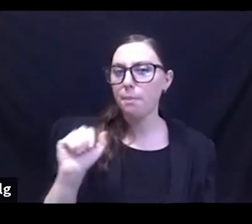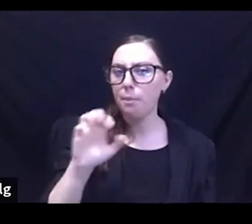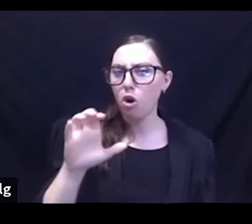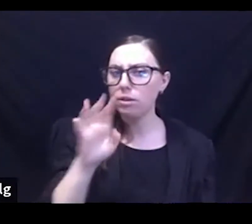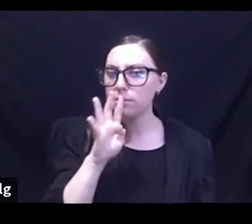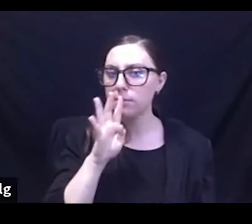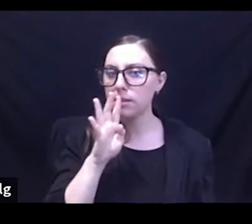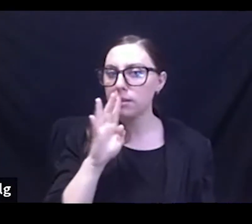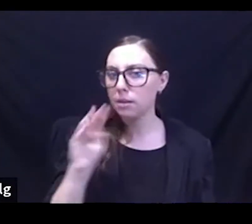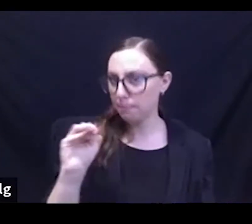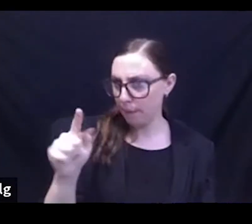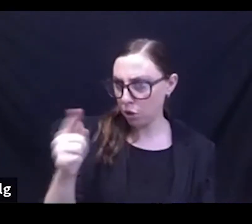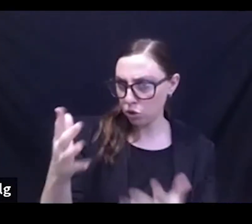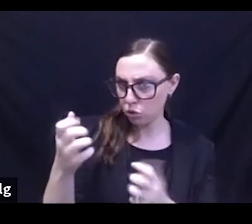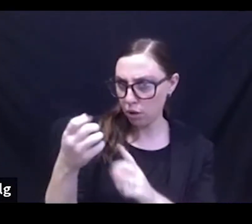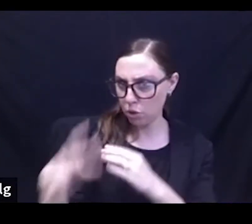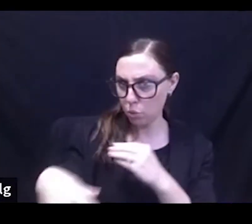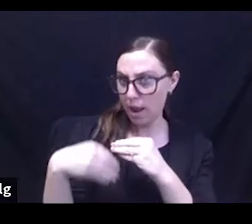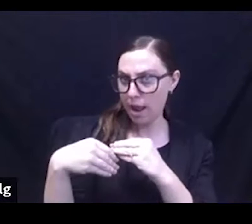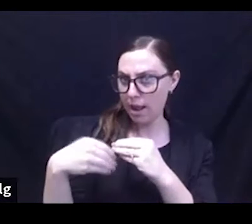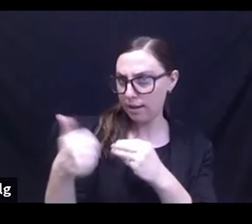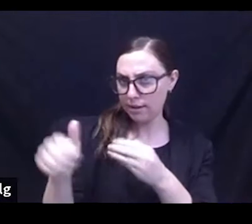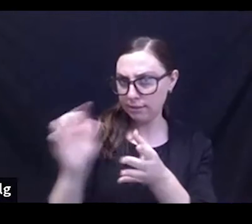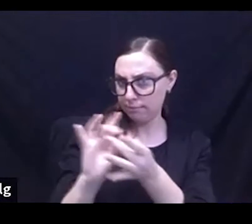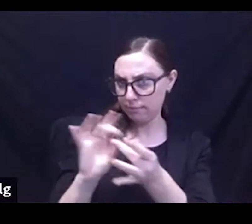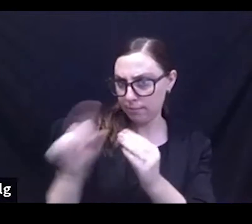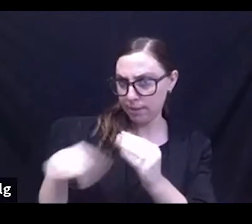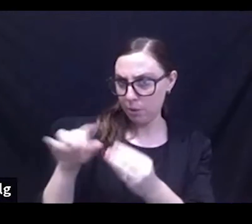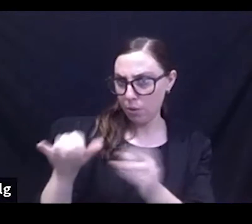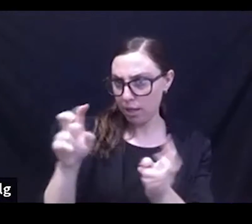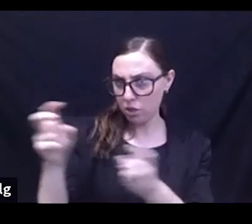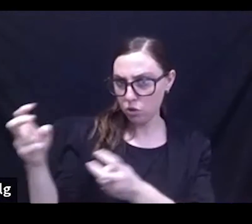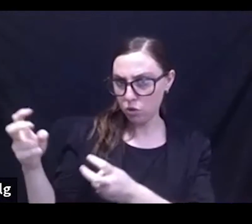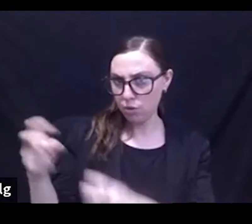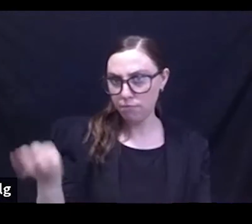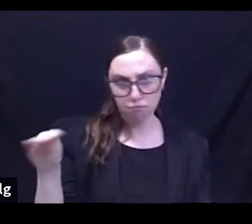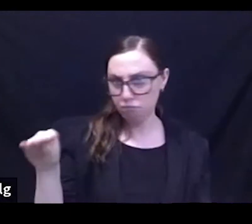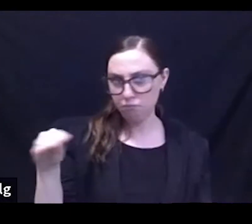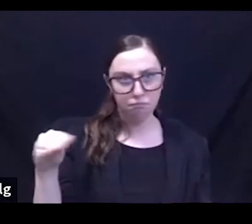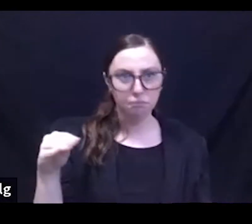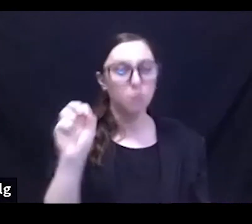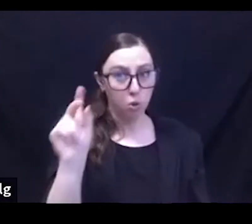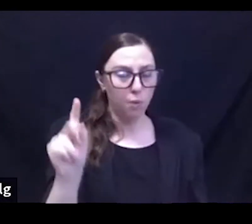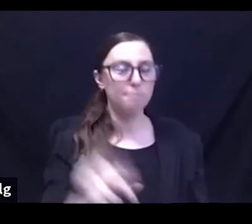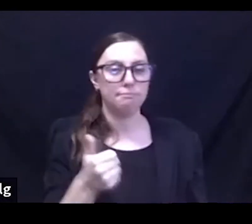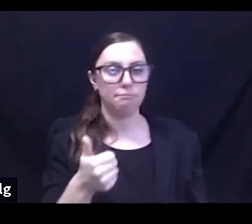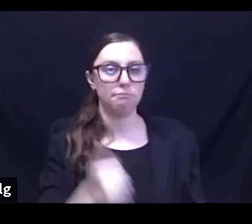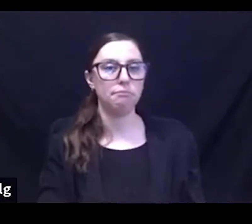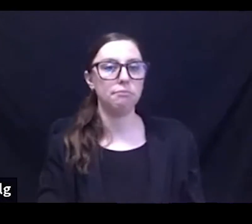was there anything else that you wanted to tell us about that particular issue? Are you okay? All right. Thank